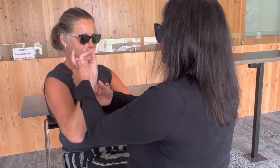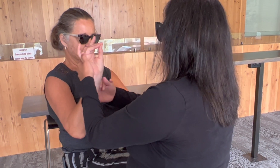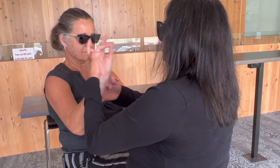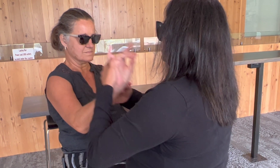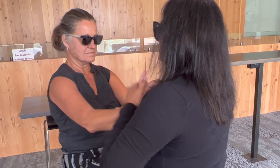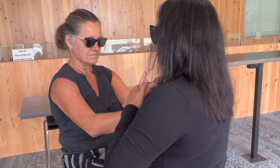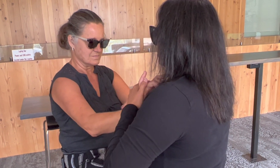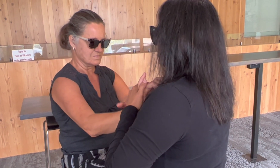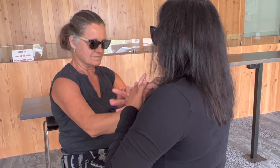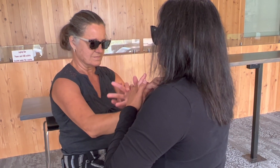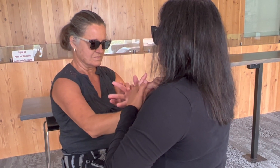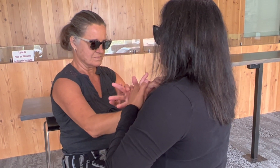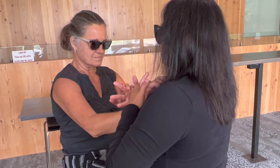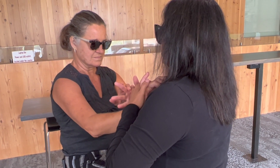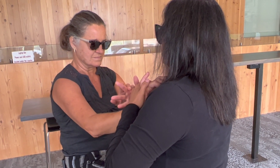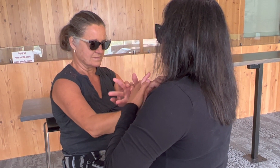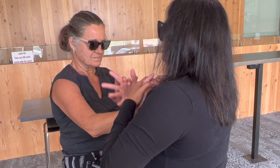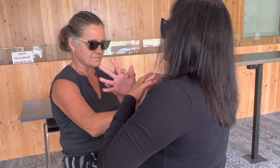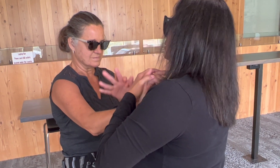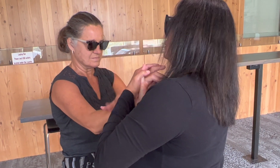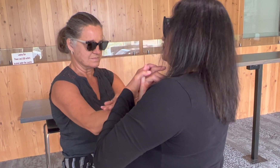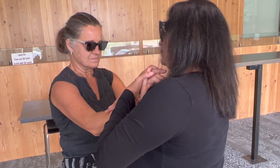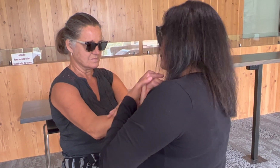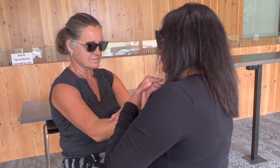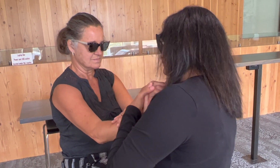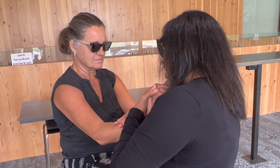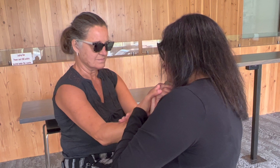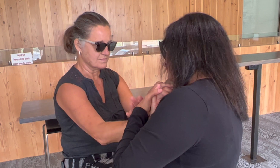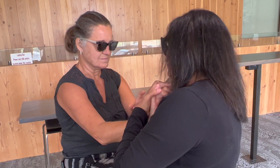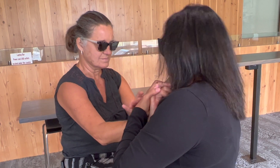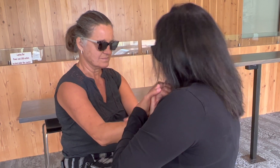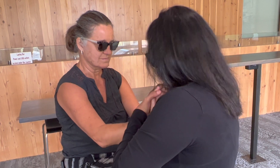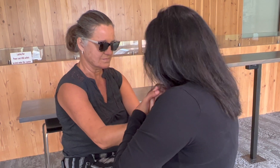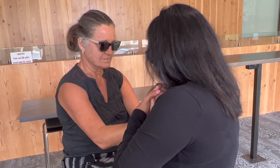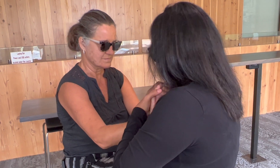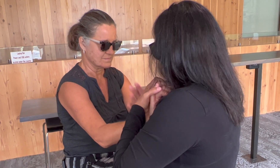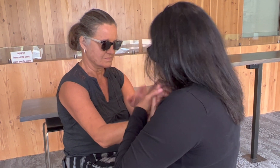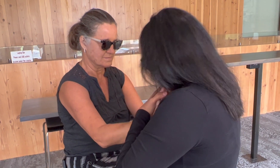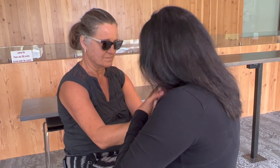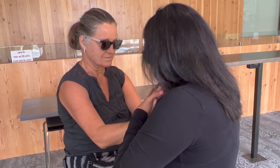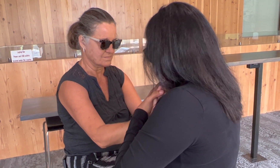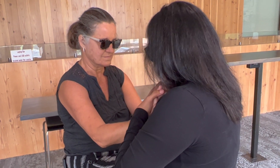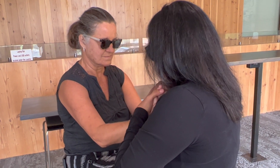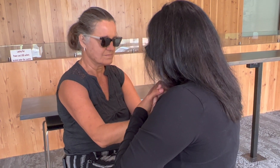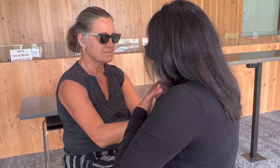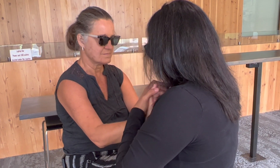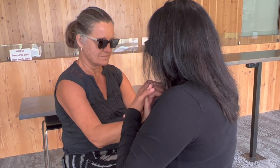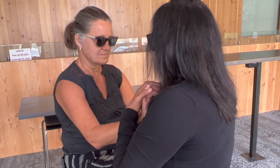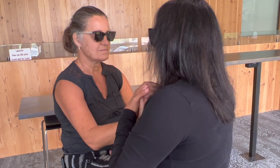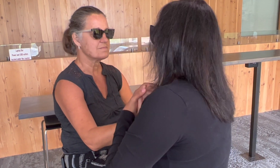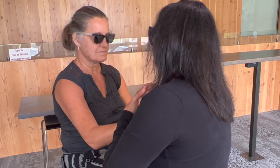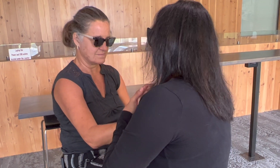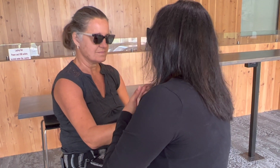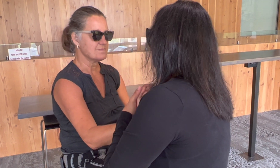until the owner decides that they do not want the dog and I give in and decide to keep the dog and so it's resting against my body.